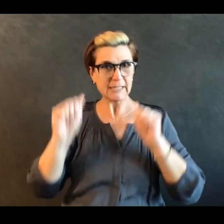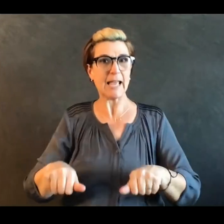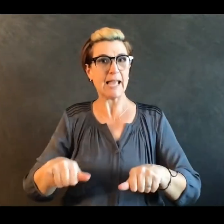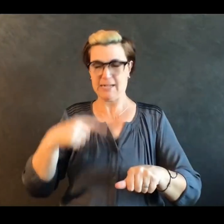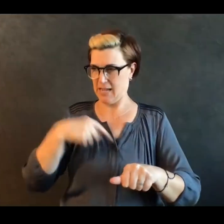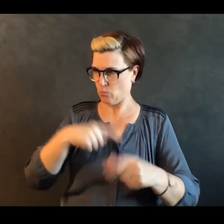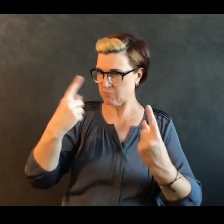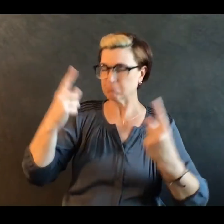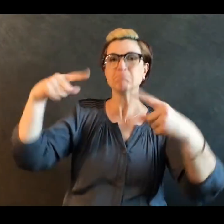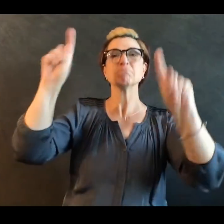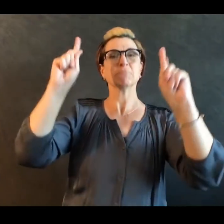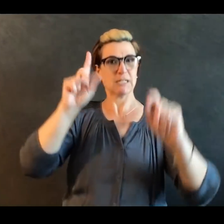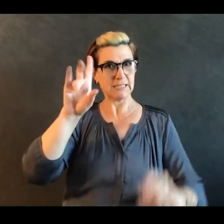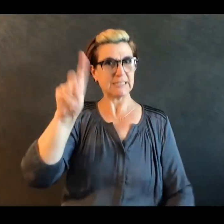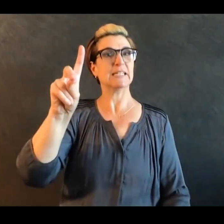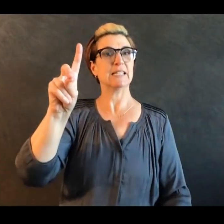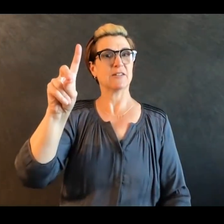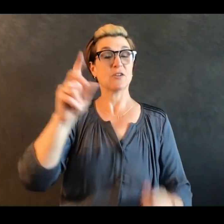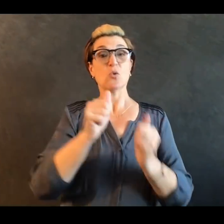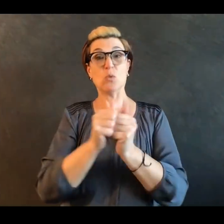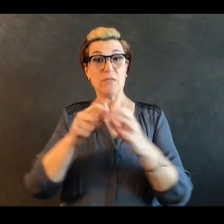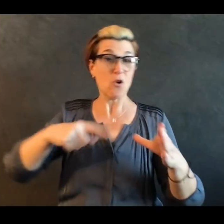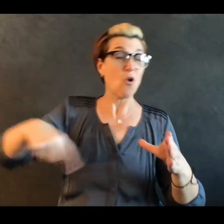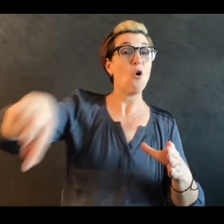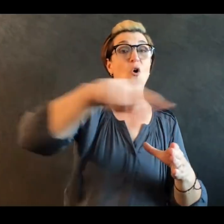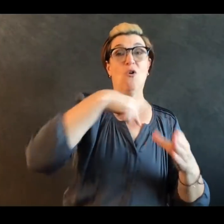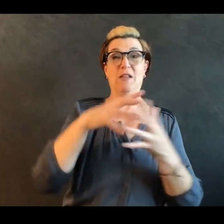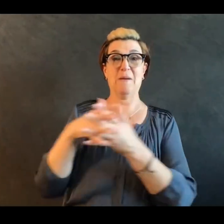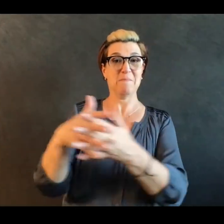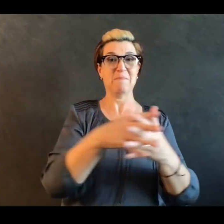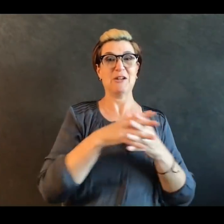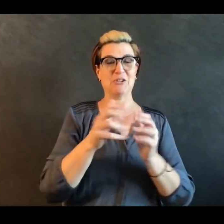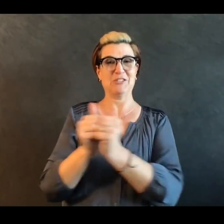whole of American approach mr. president and a critical partnership between state